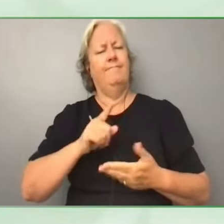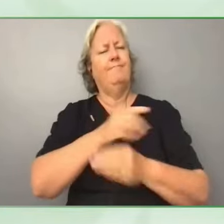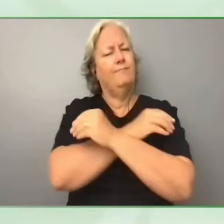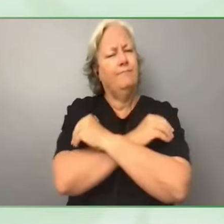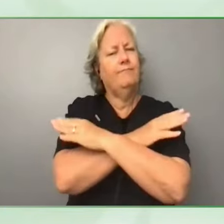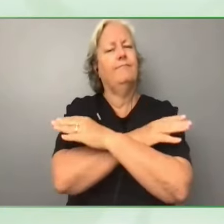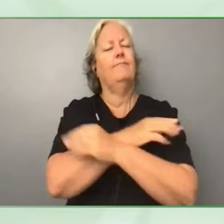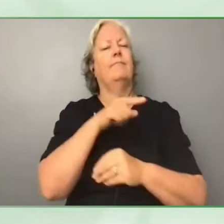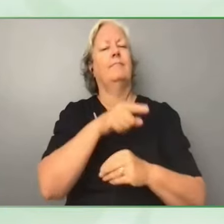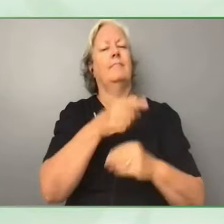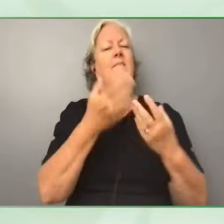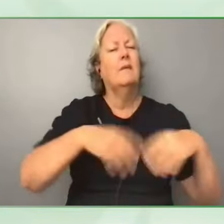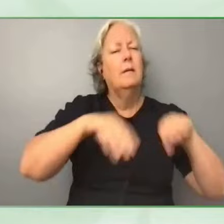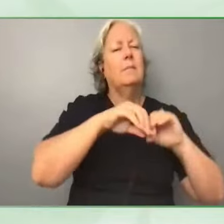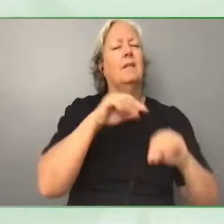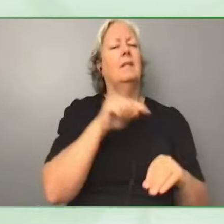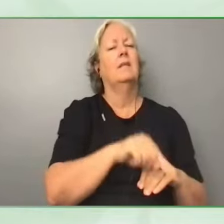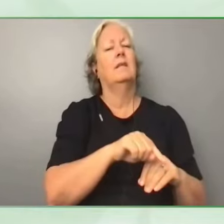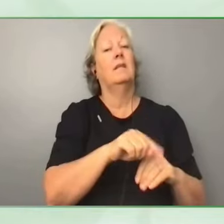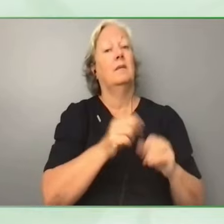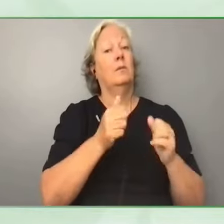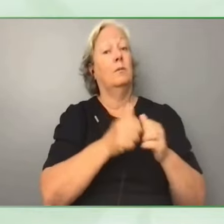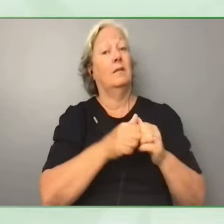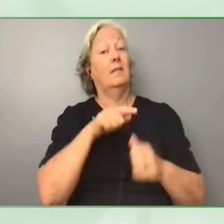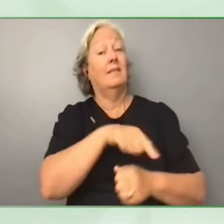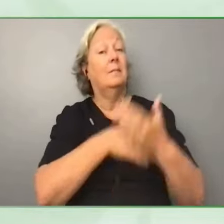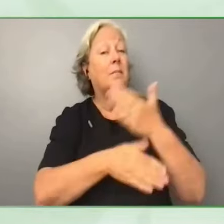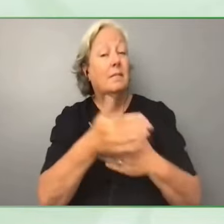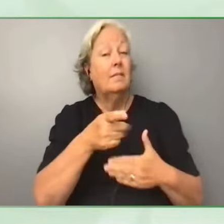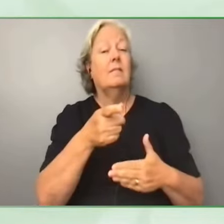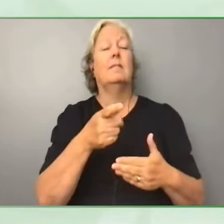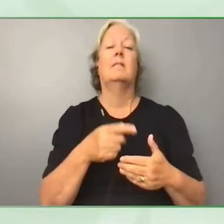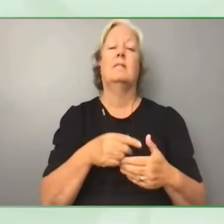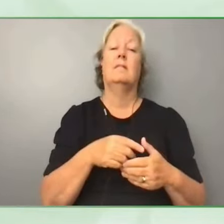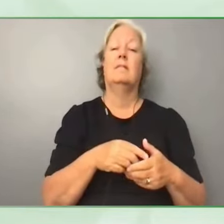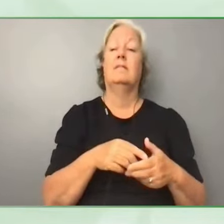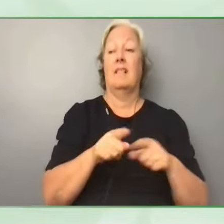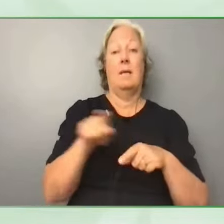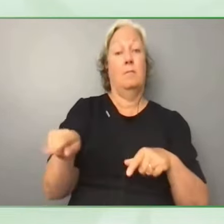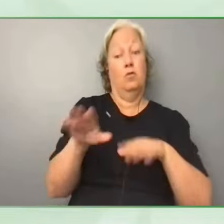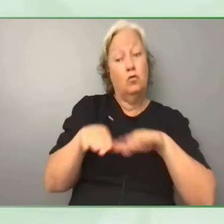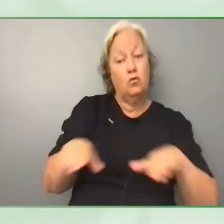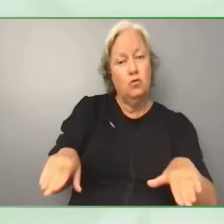won't know that for the kids the qualitative and valuable life is